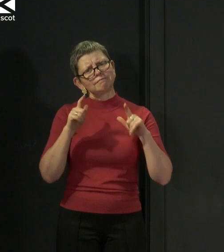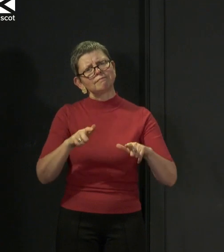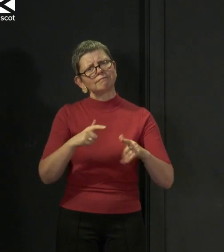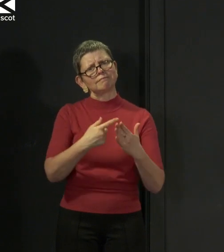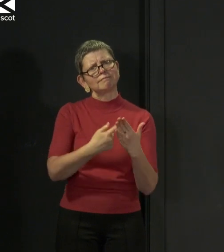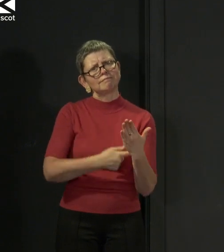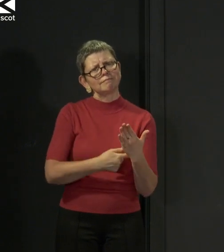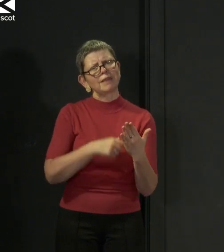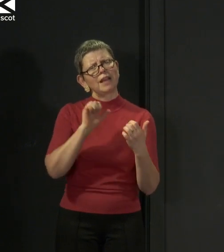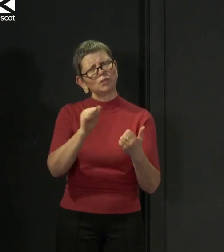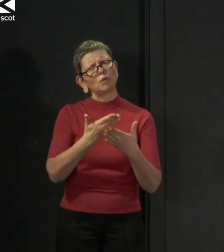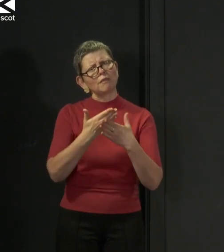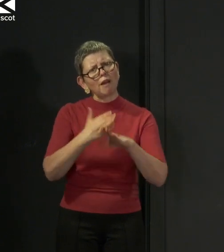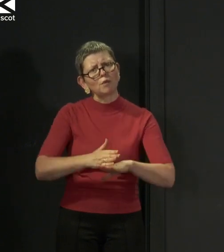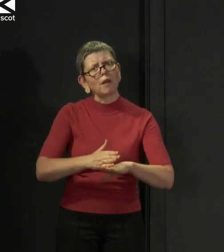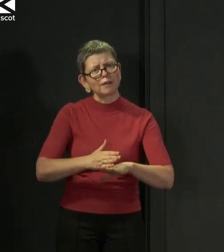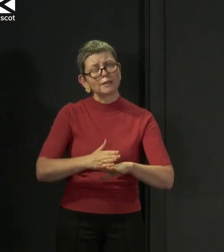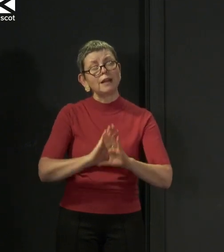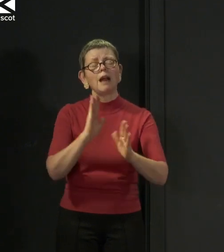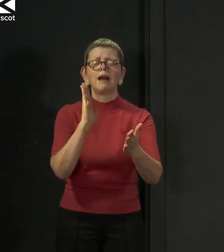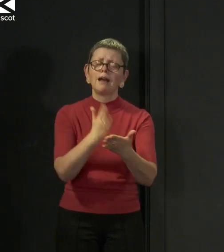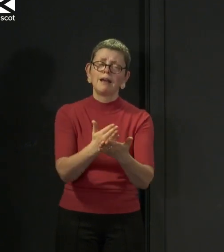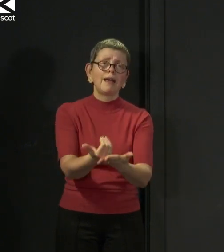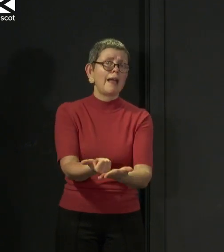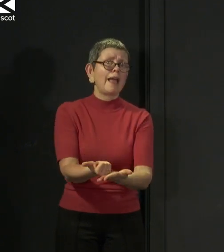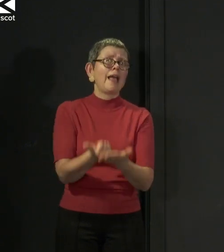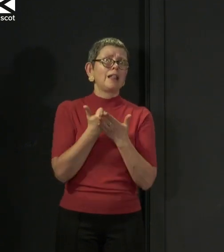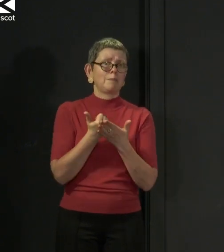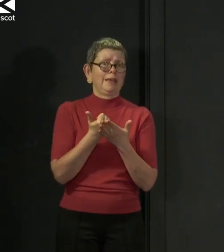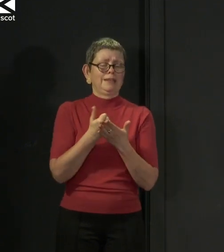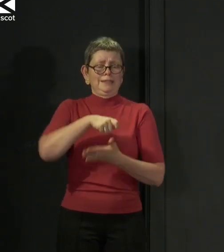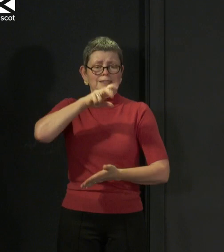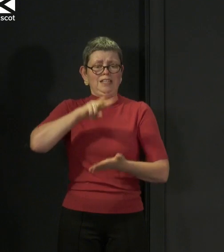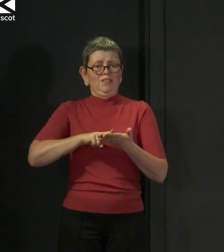the sacrifices you are making that are helping us to get this virus under control and to